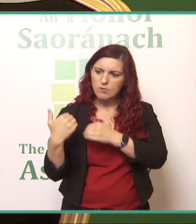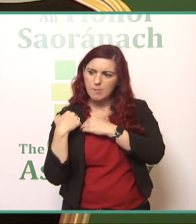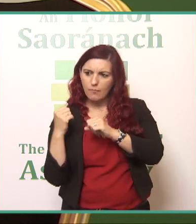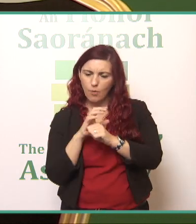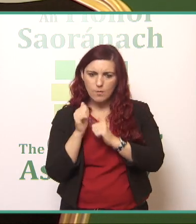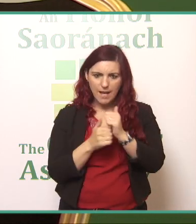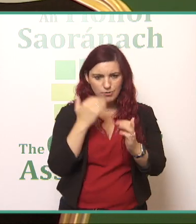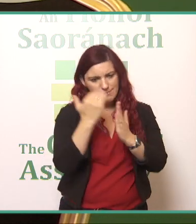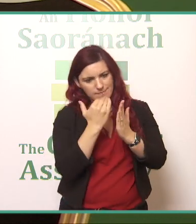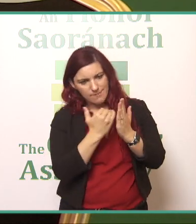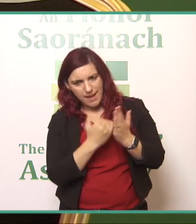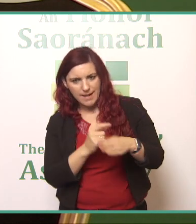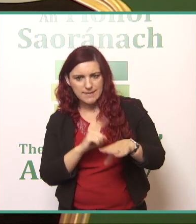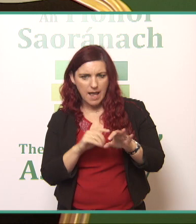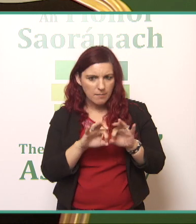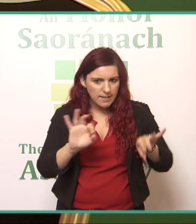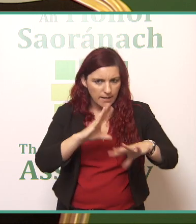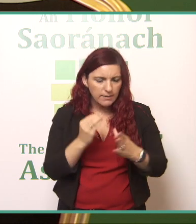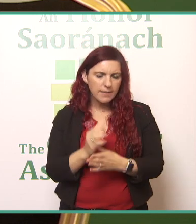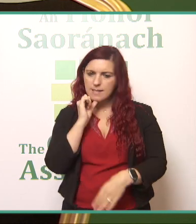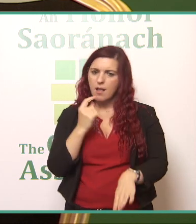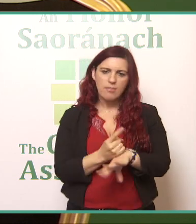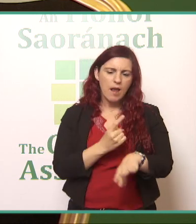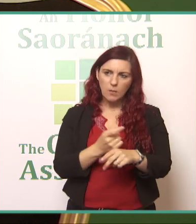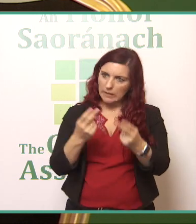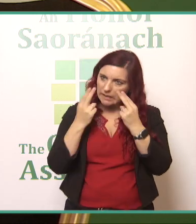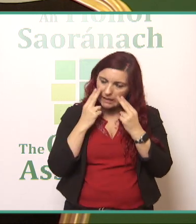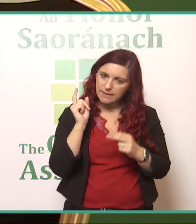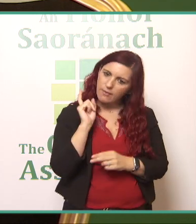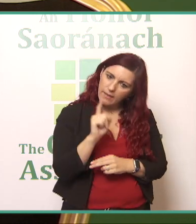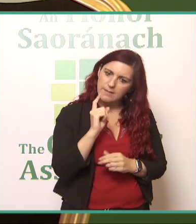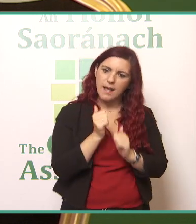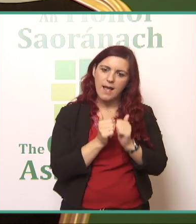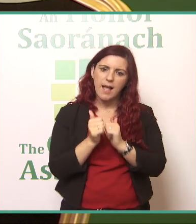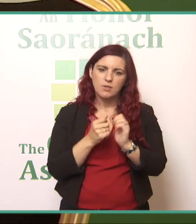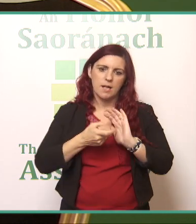that for that and it's not there and that's what we need it's an action plan as opposed to